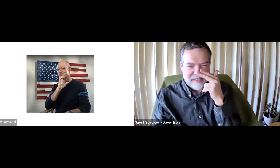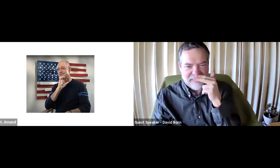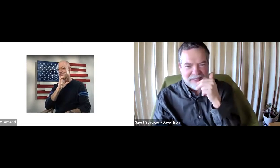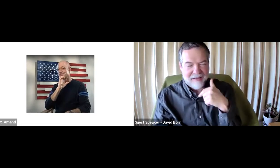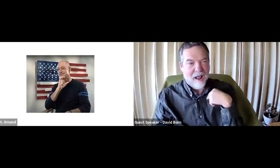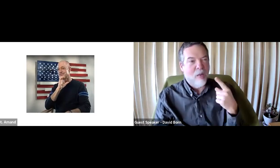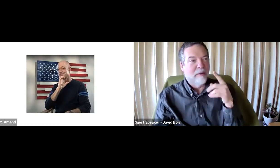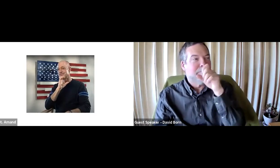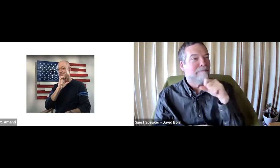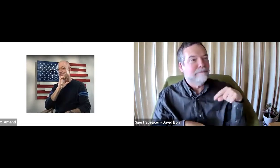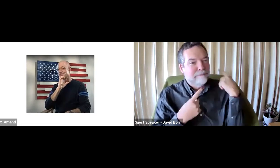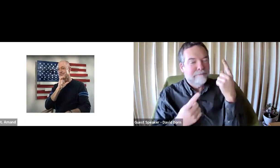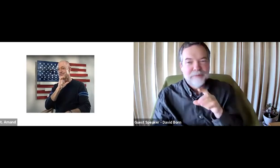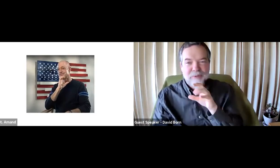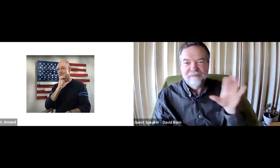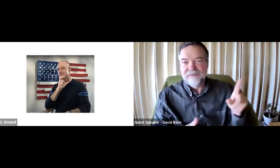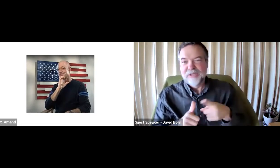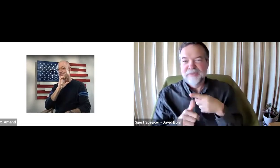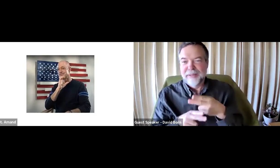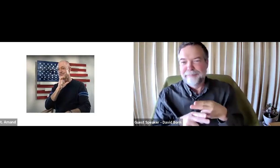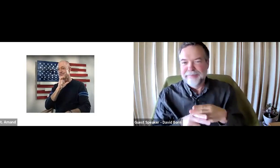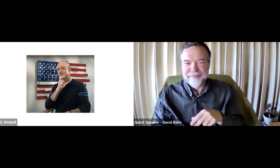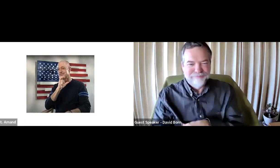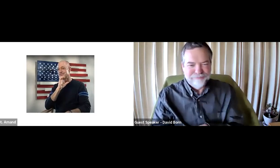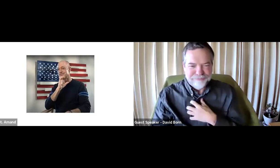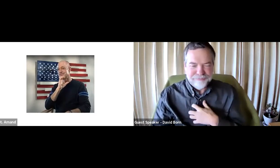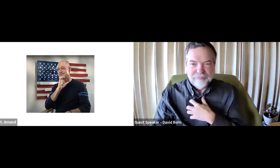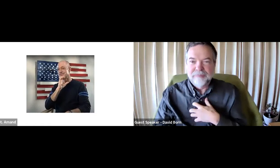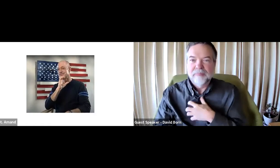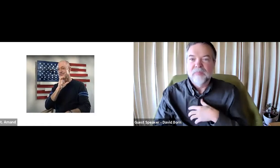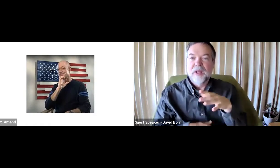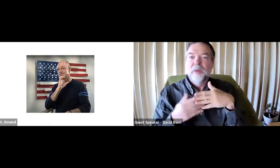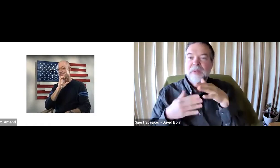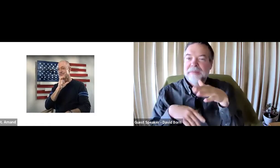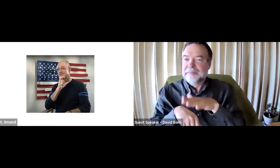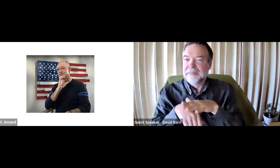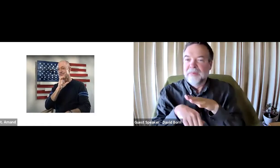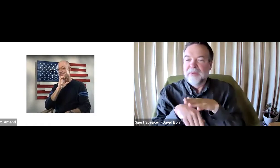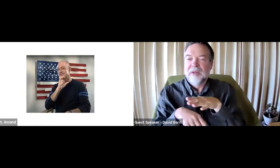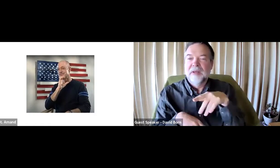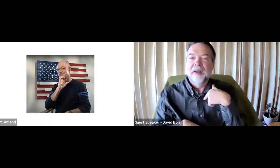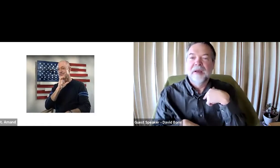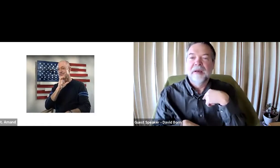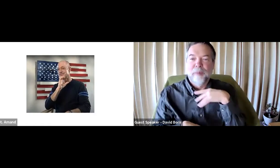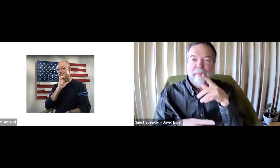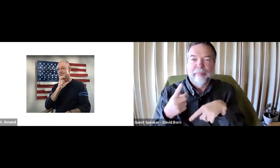and his was the same name, so--ha ha ha!-- I had missed that all those years that it was actually his first name.